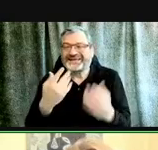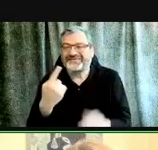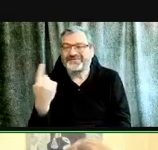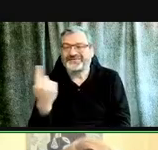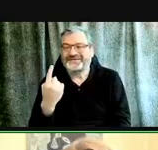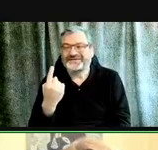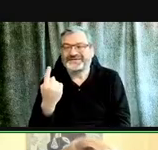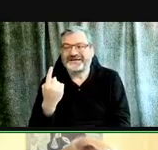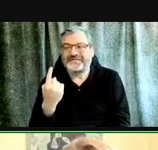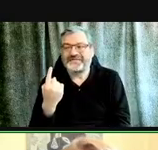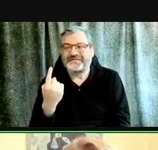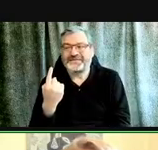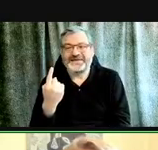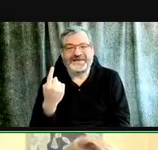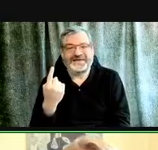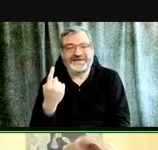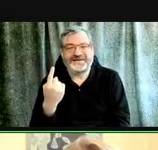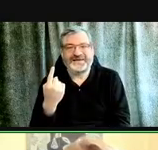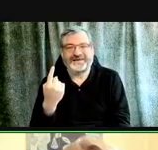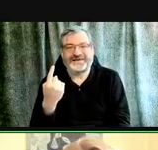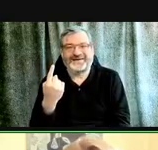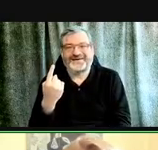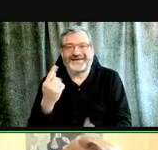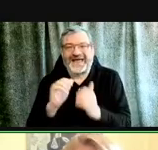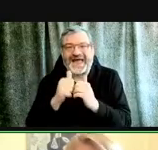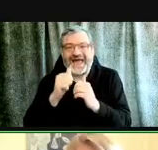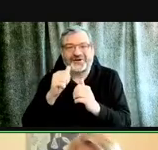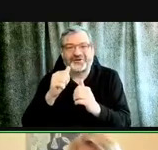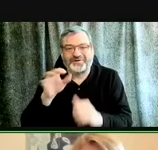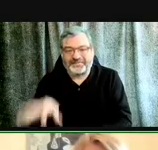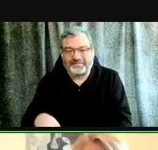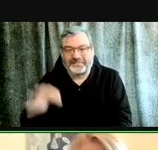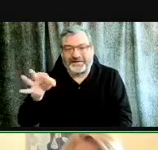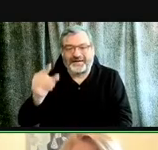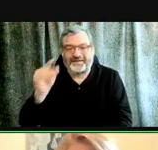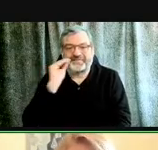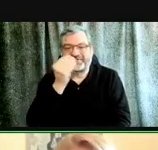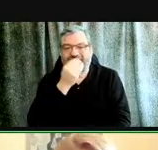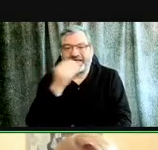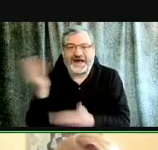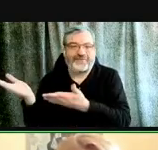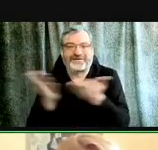picking up this flower and taking it somewhere.